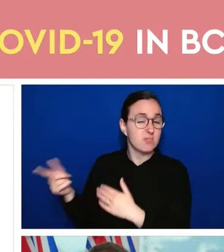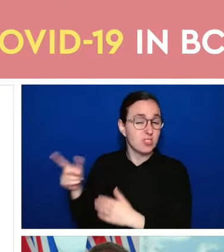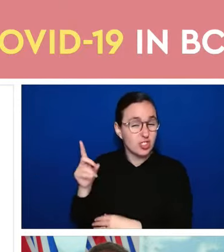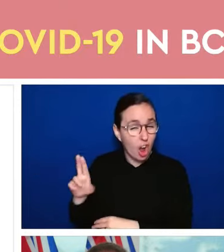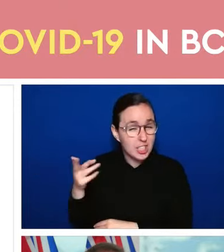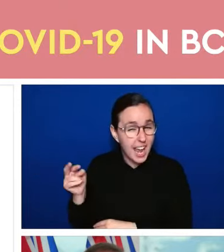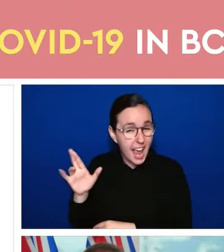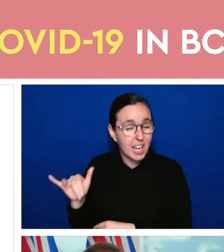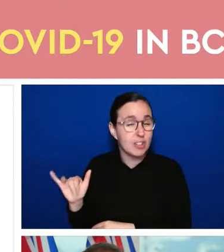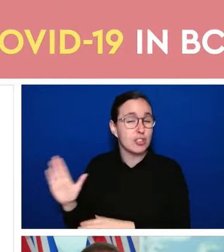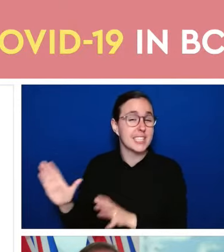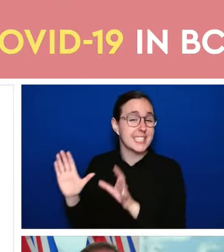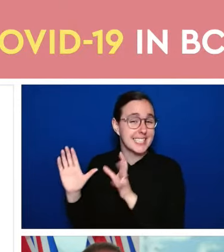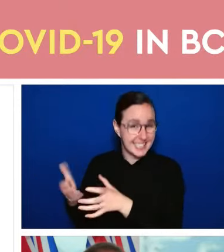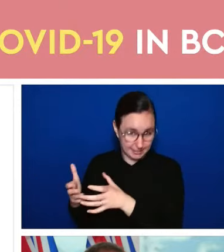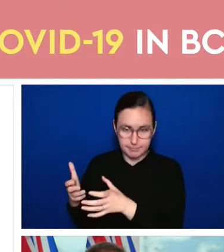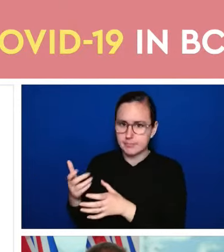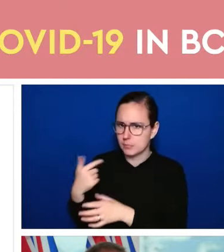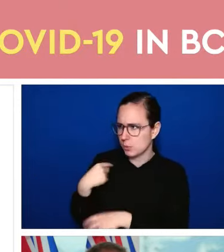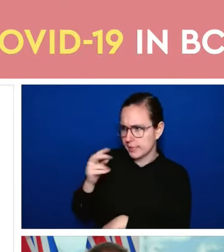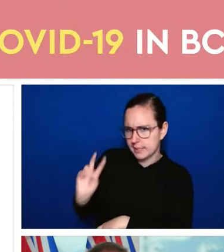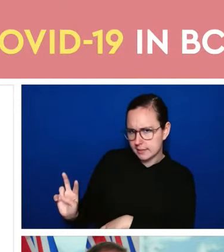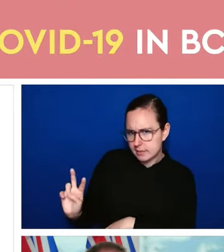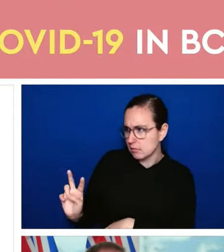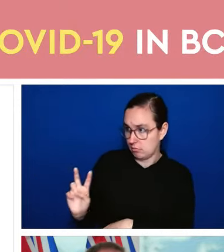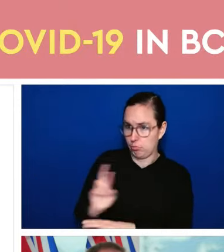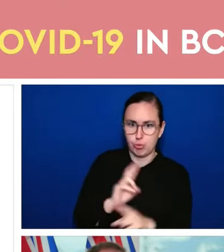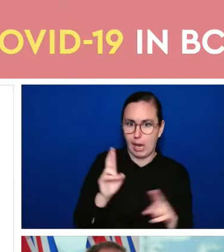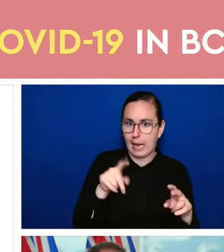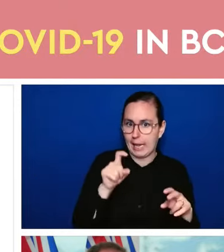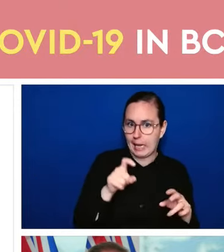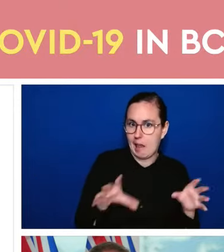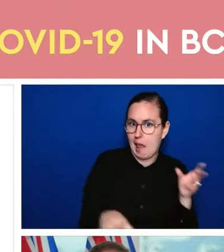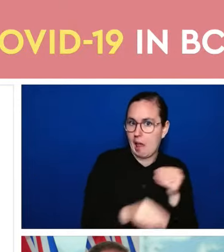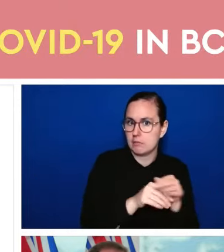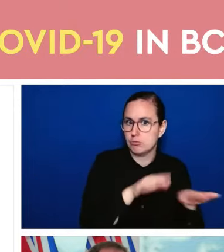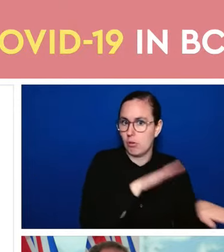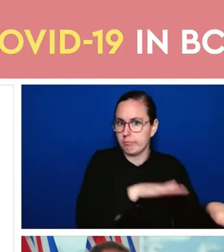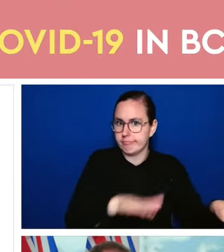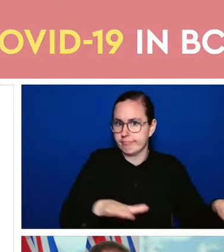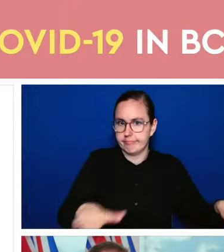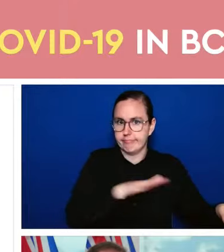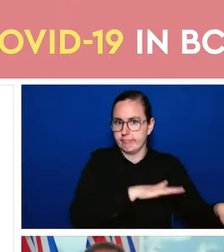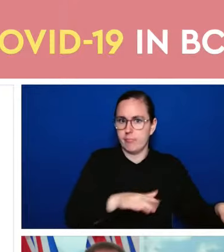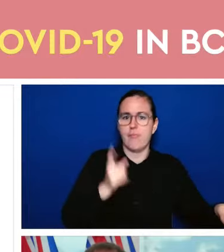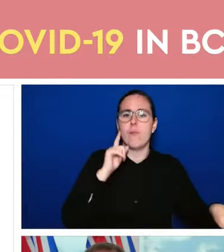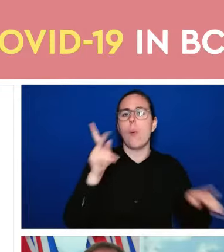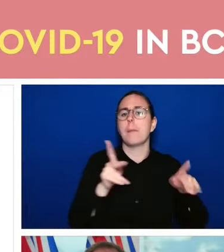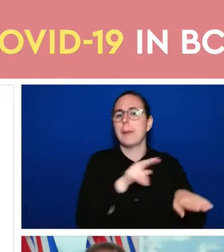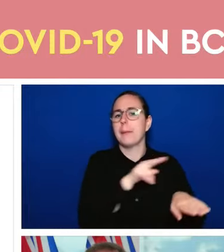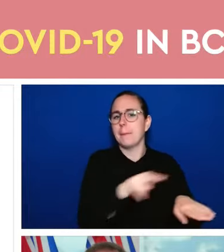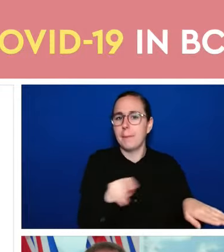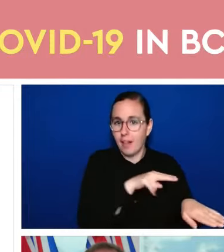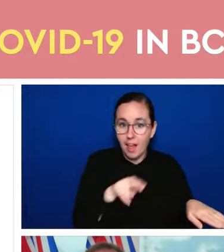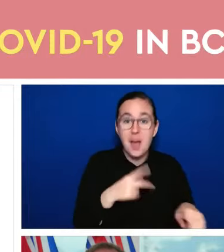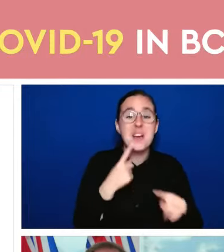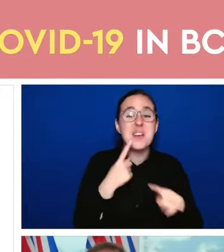potential hospitalisation. This the is the situation somewhat southern. Looking at what we've